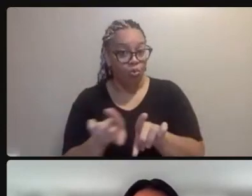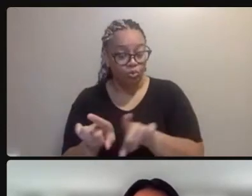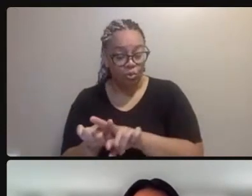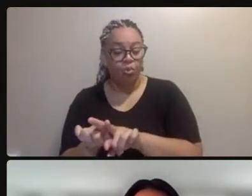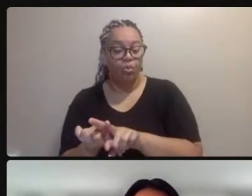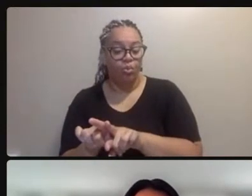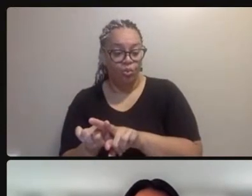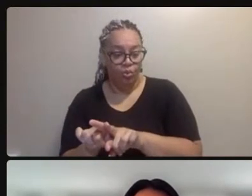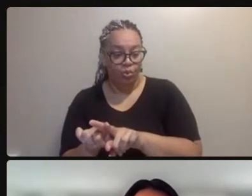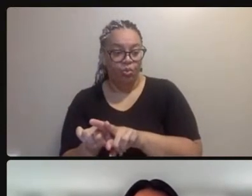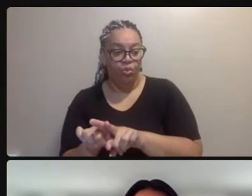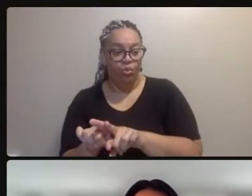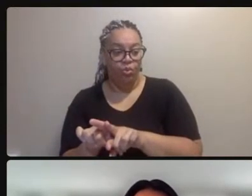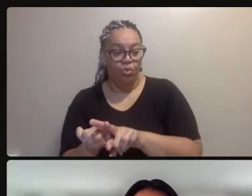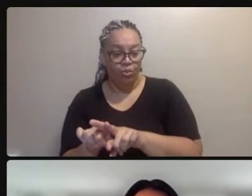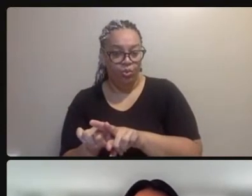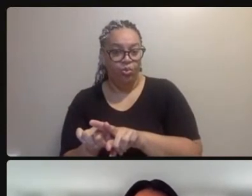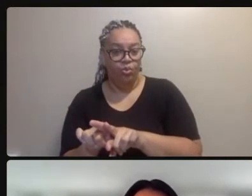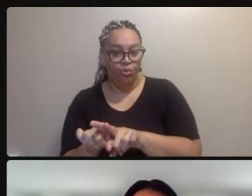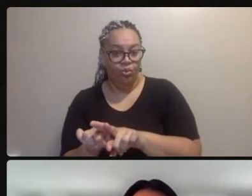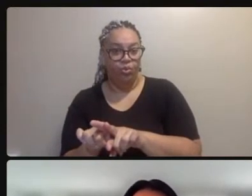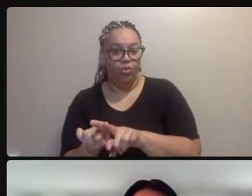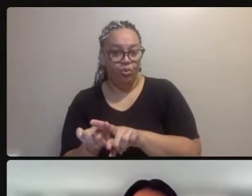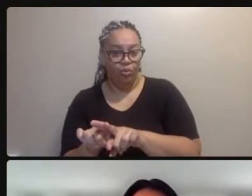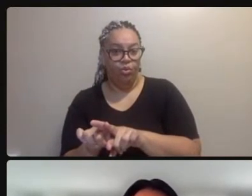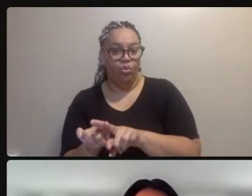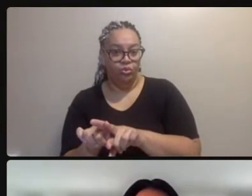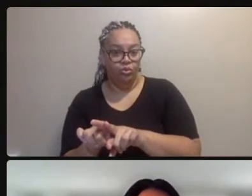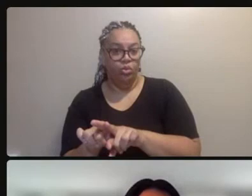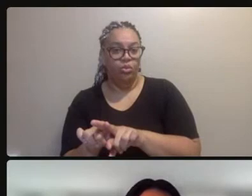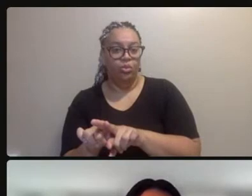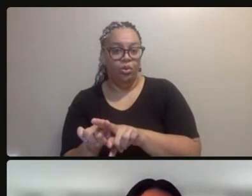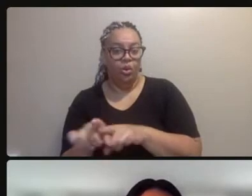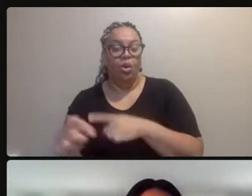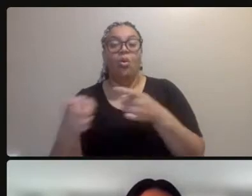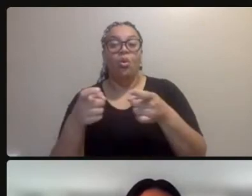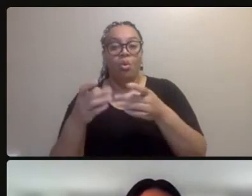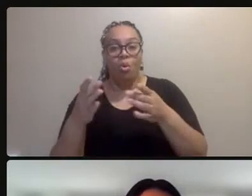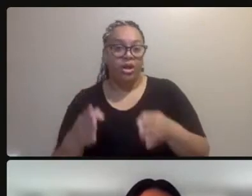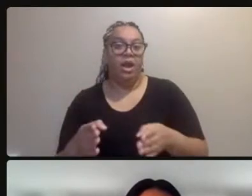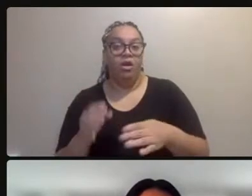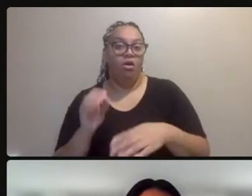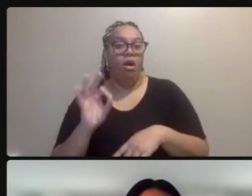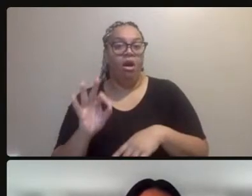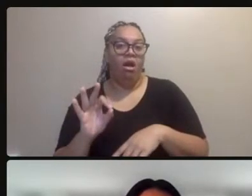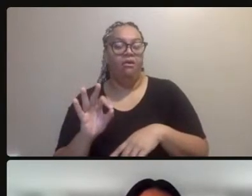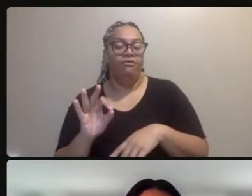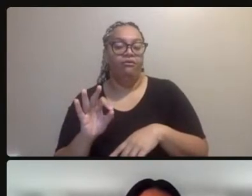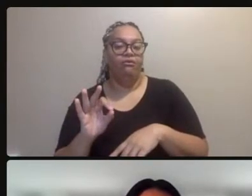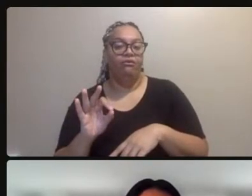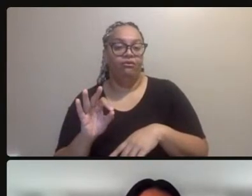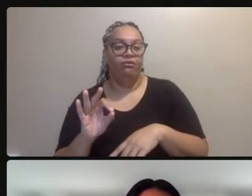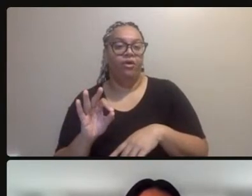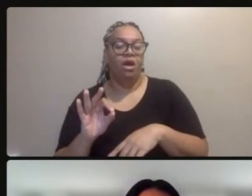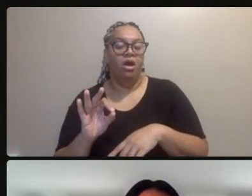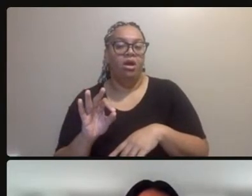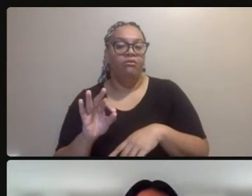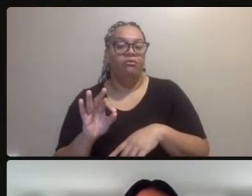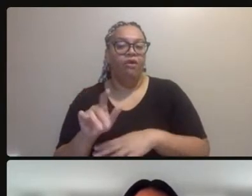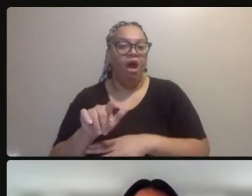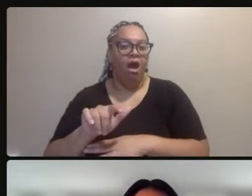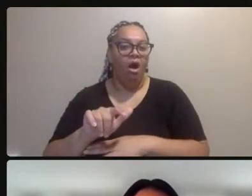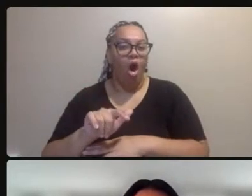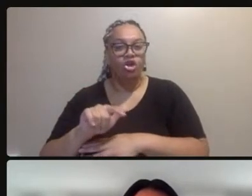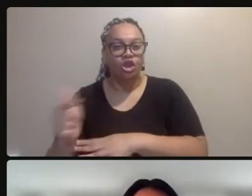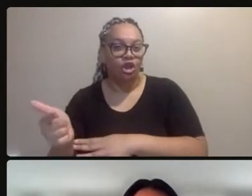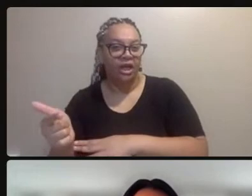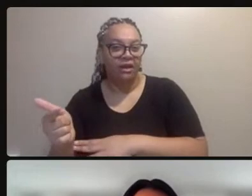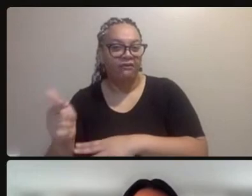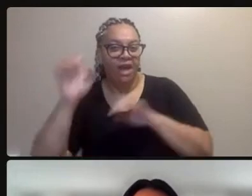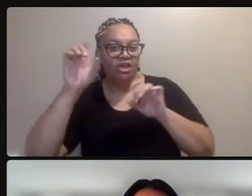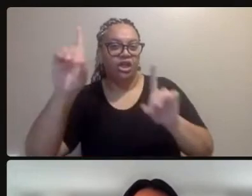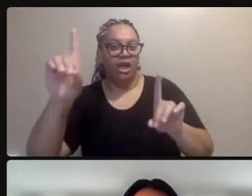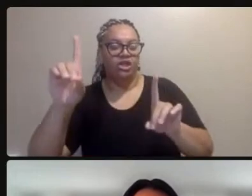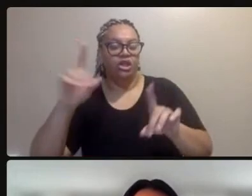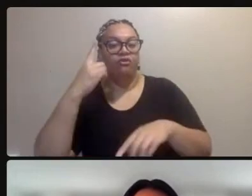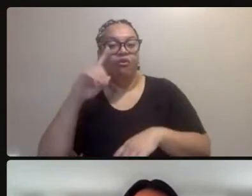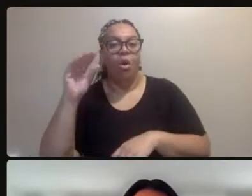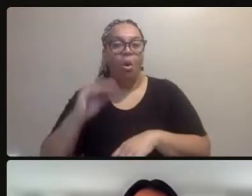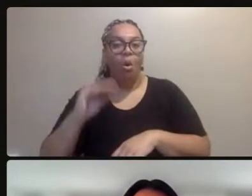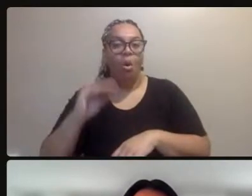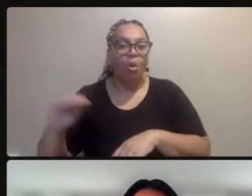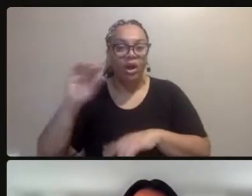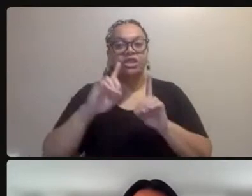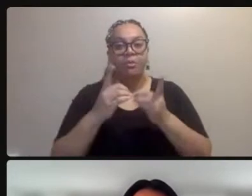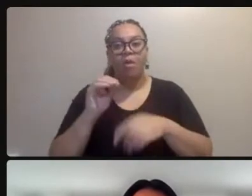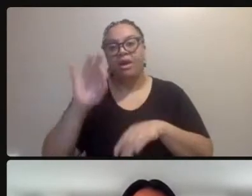ONE AMITY SD I WAS ALSO